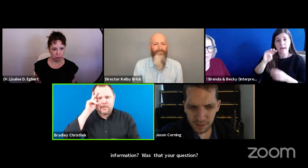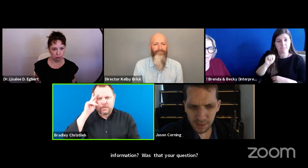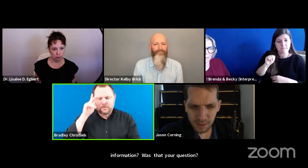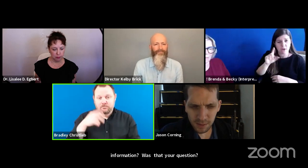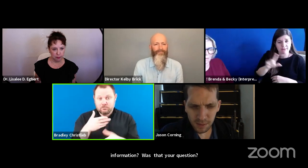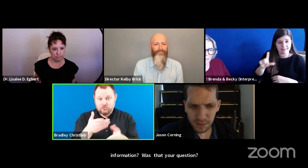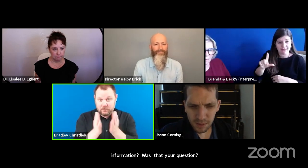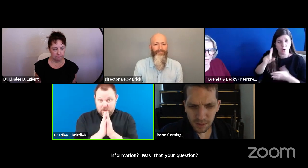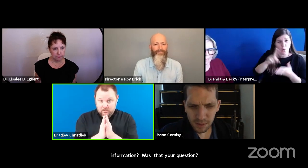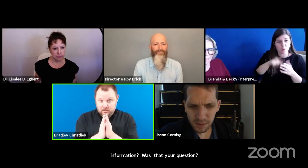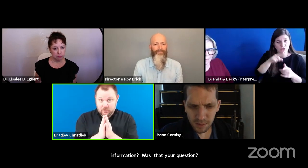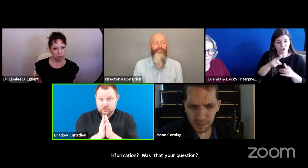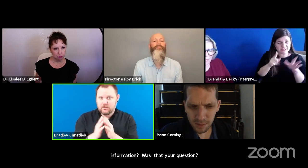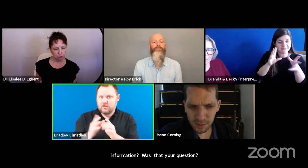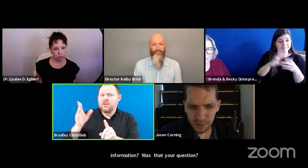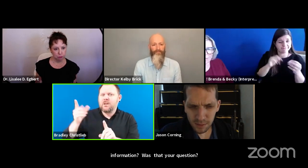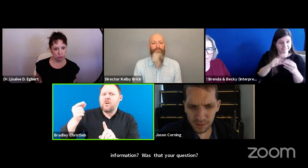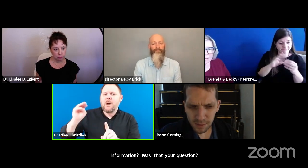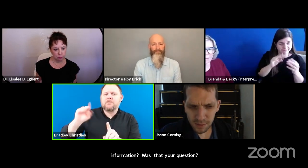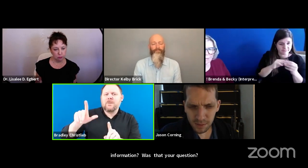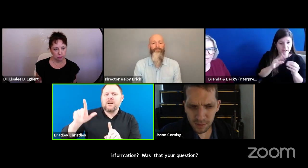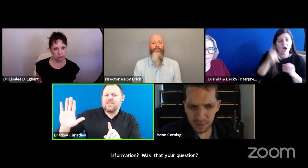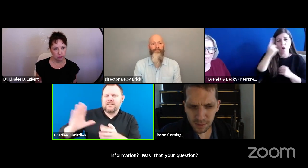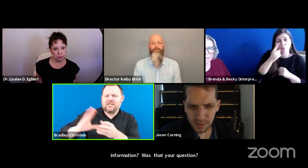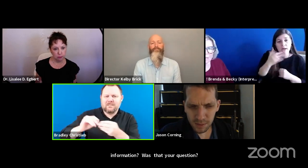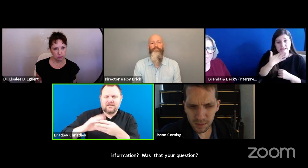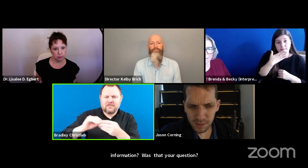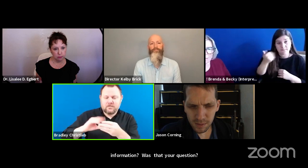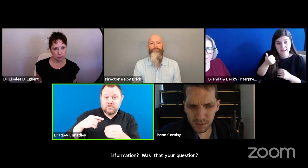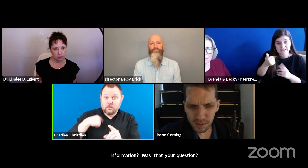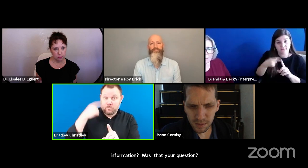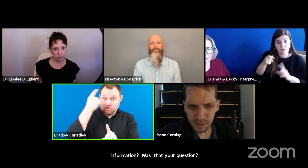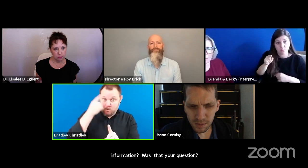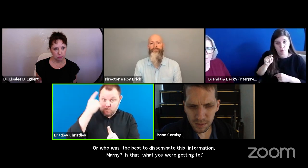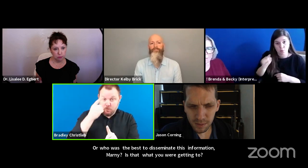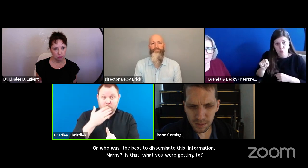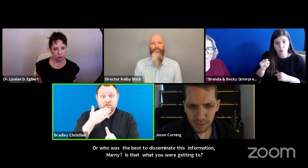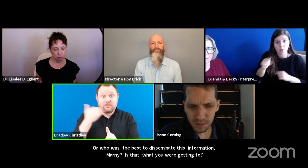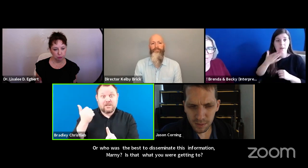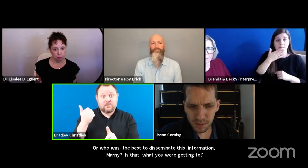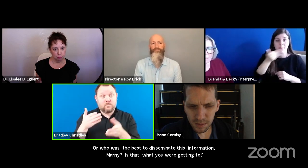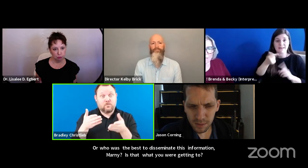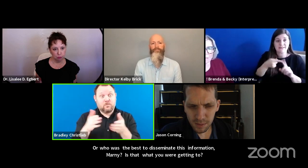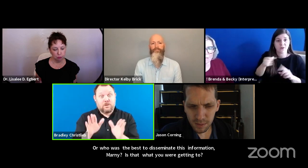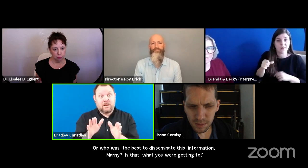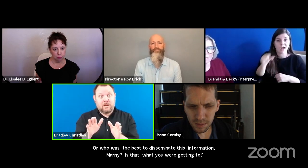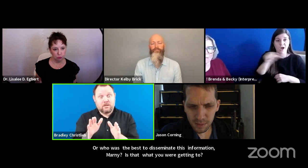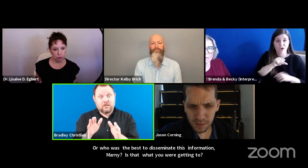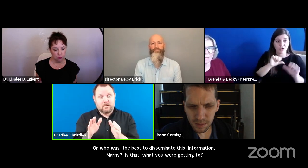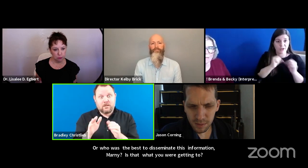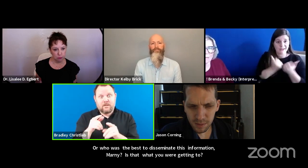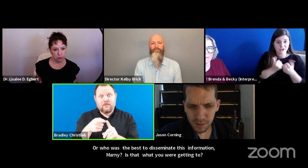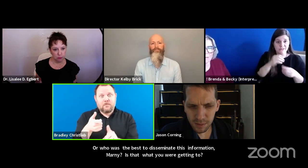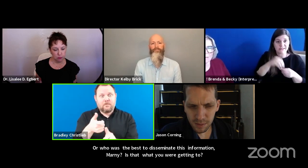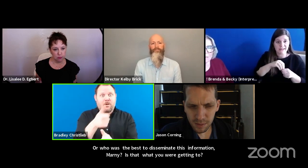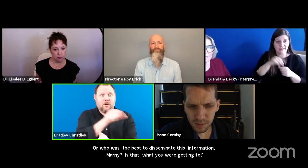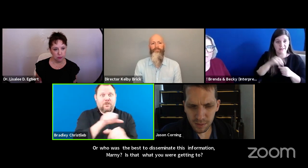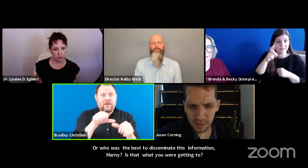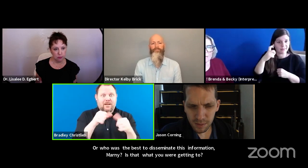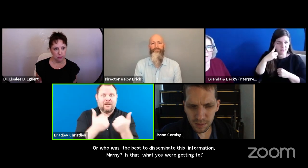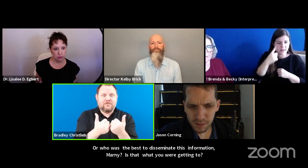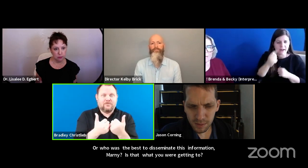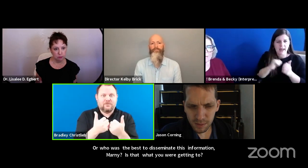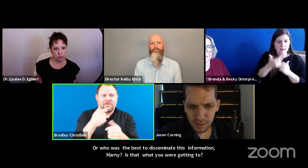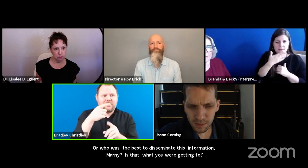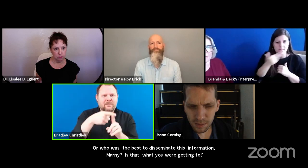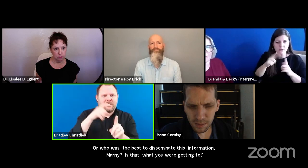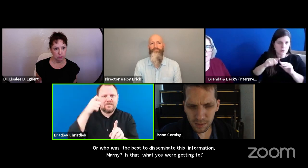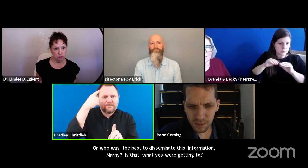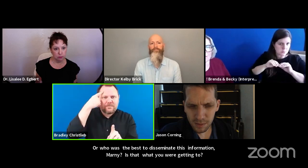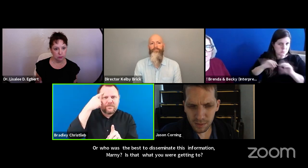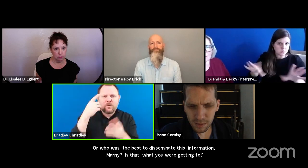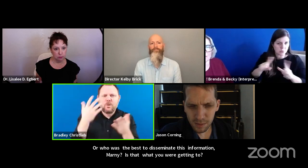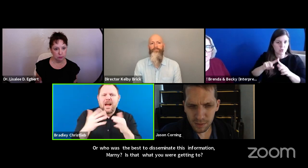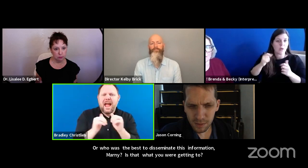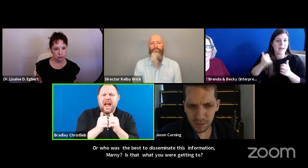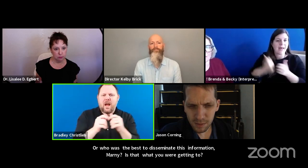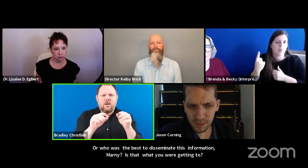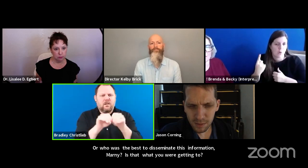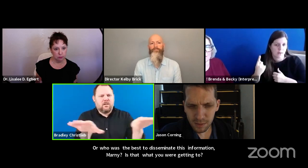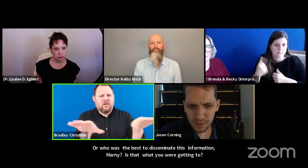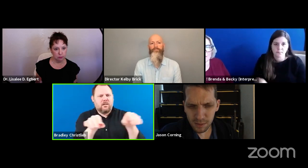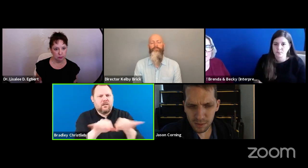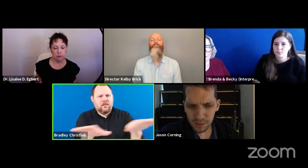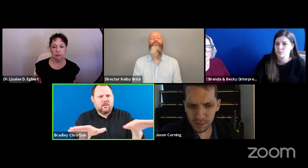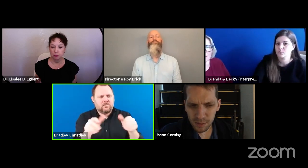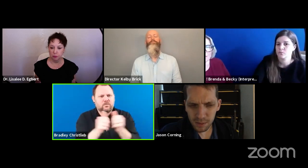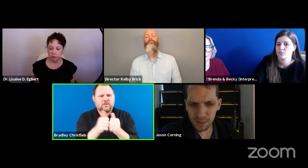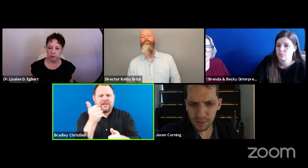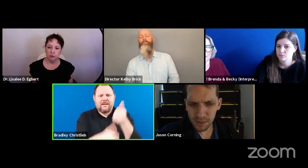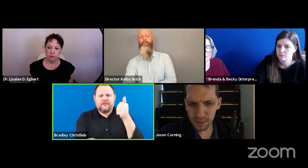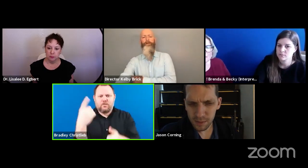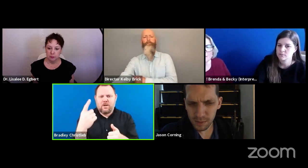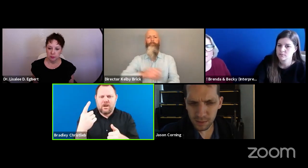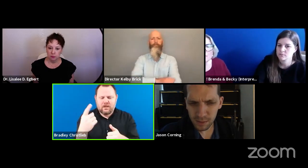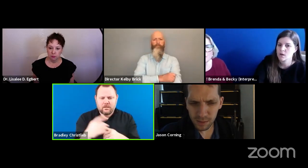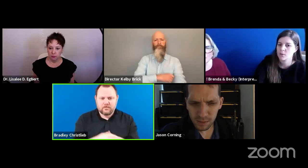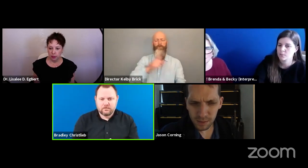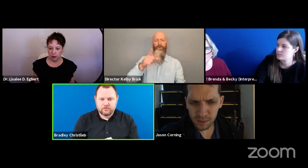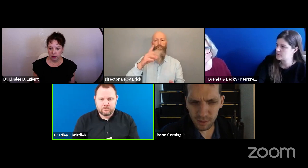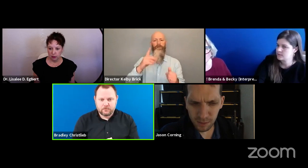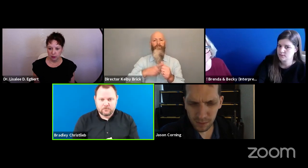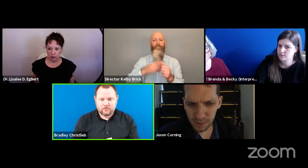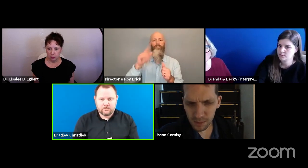helpful, would it come from ODHH or from another agency within